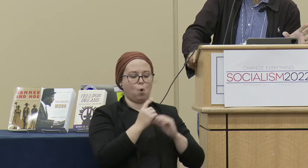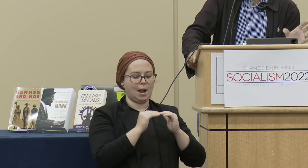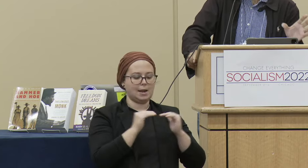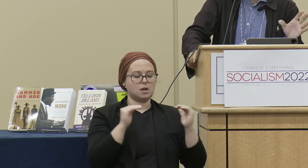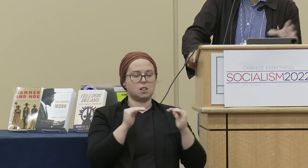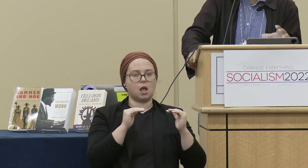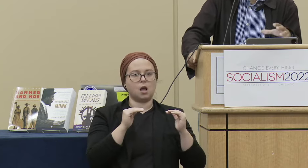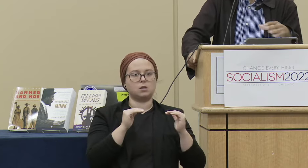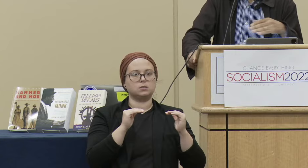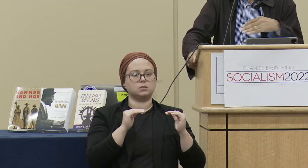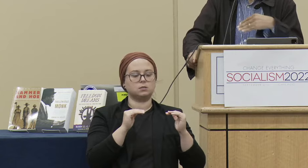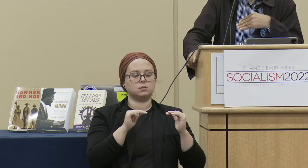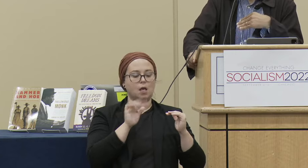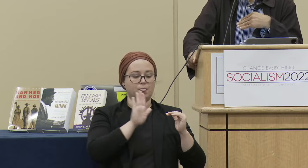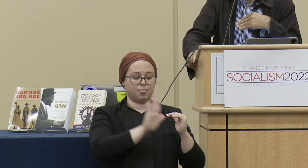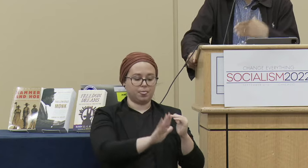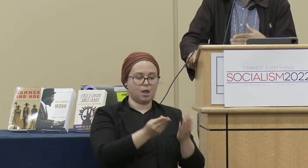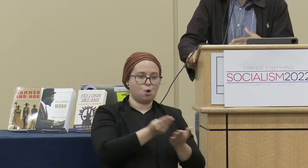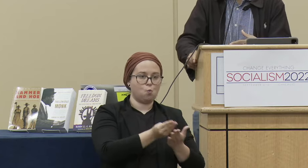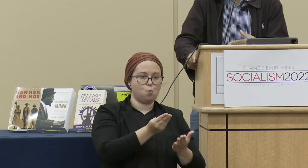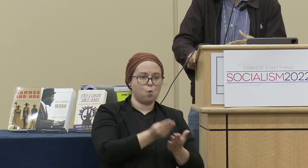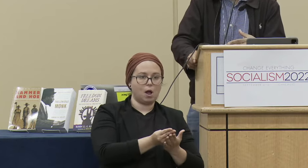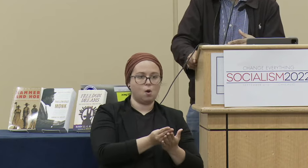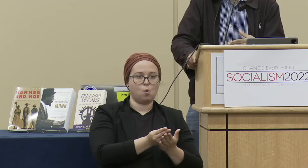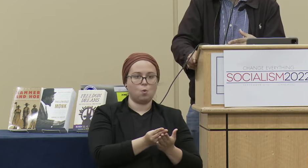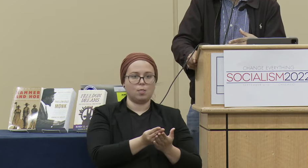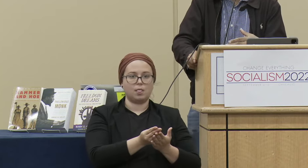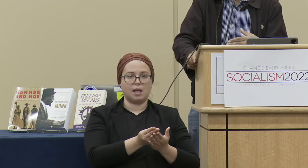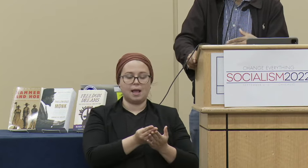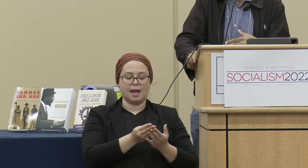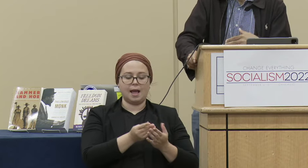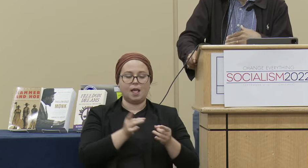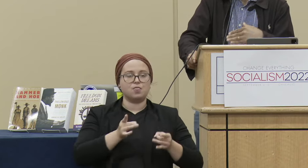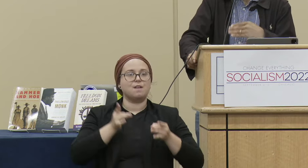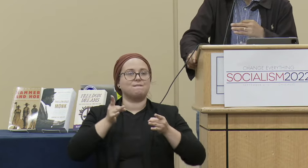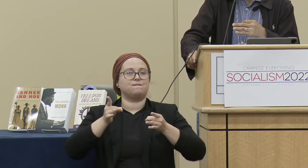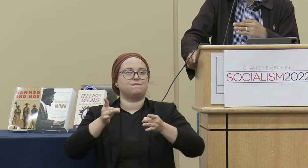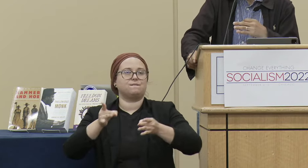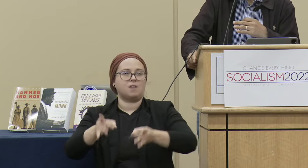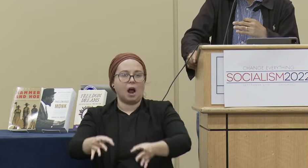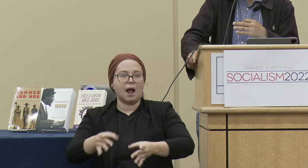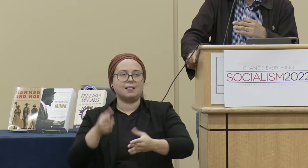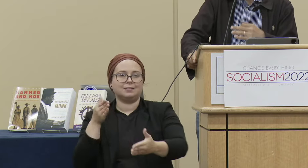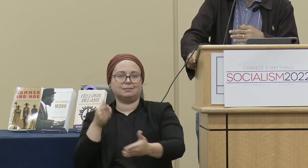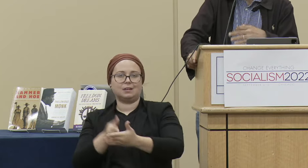relationship between one class's wealth and the violence